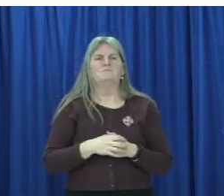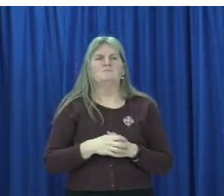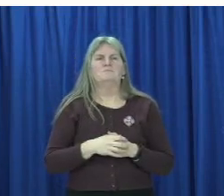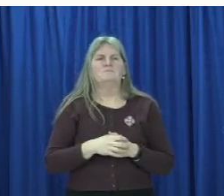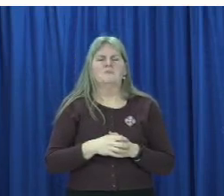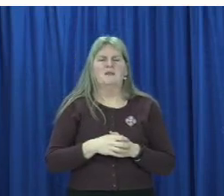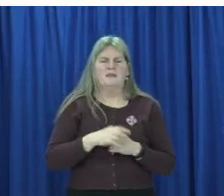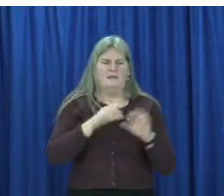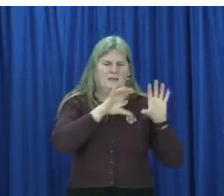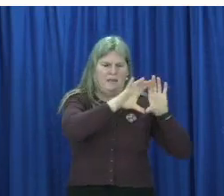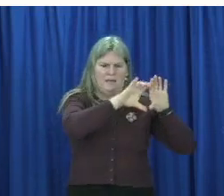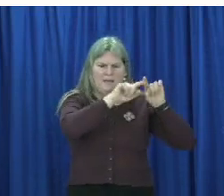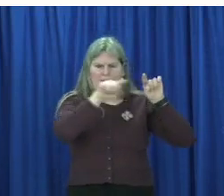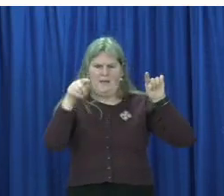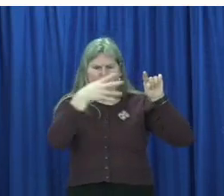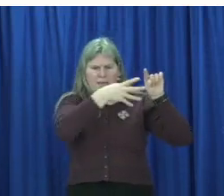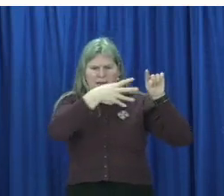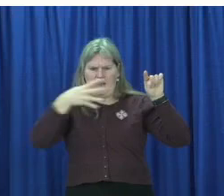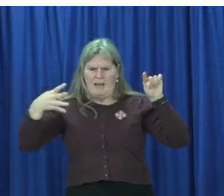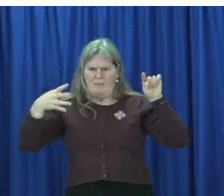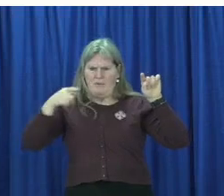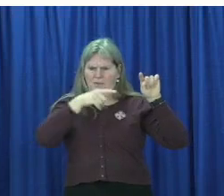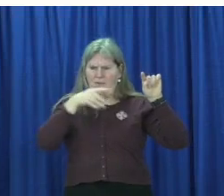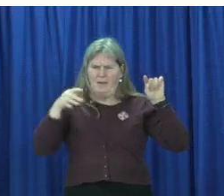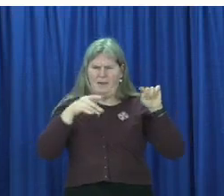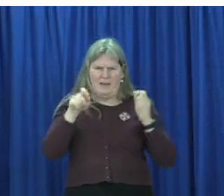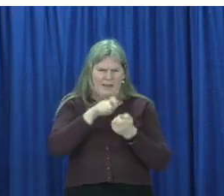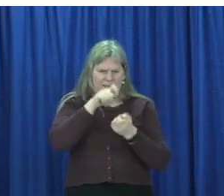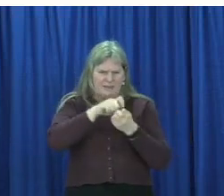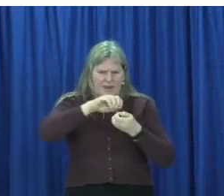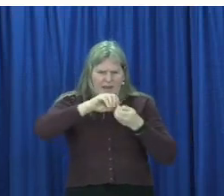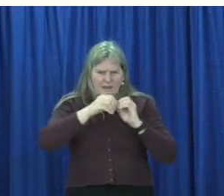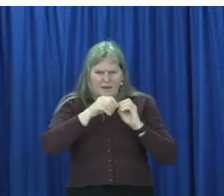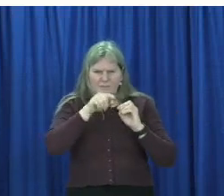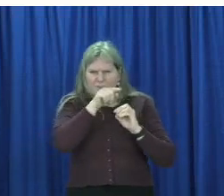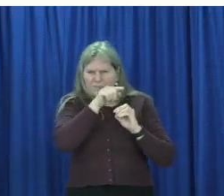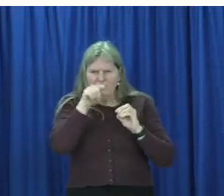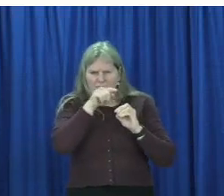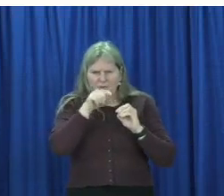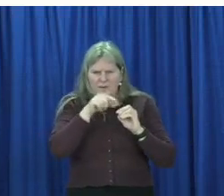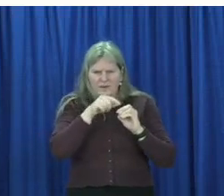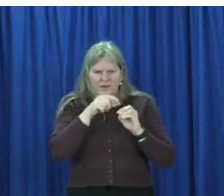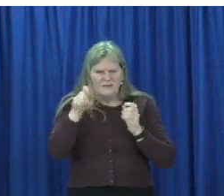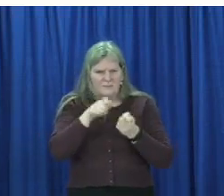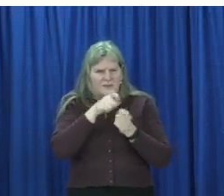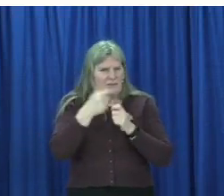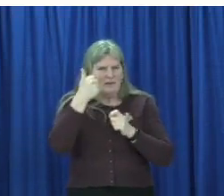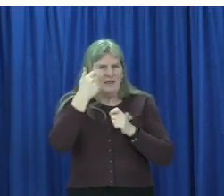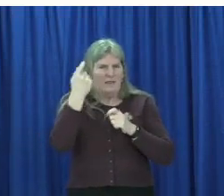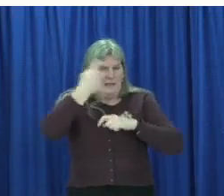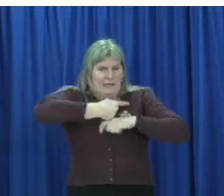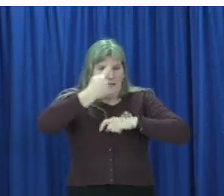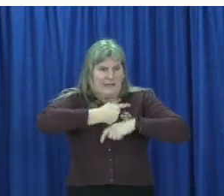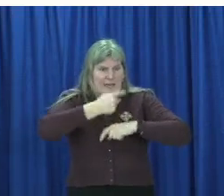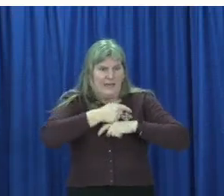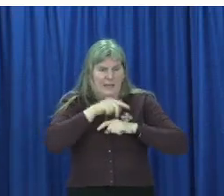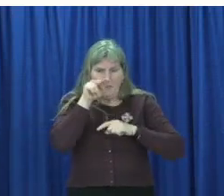so people who are really curious and want to know the exact numbers on different days, they can follow this table to see where we're at